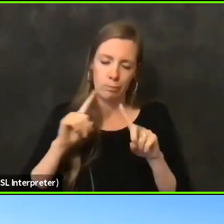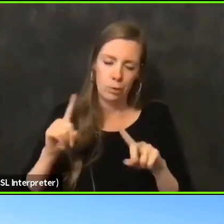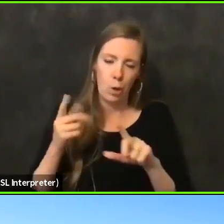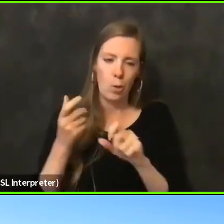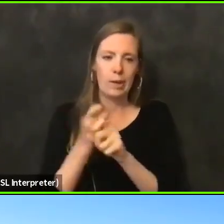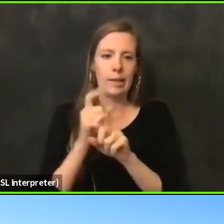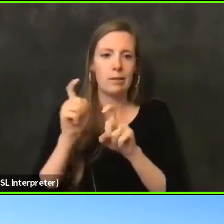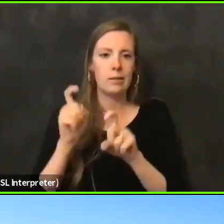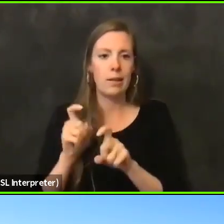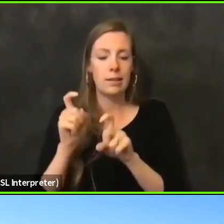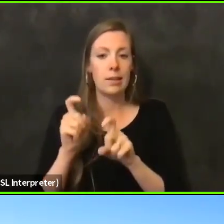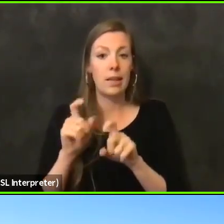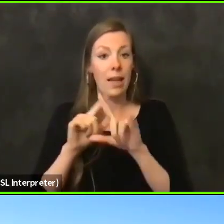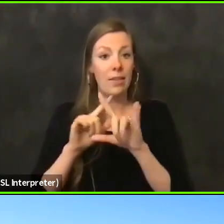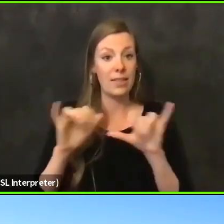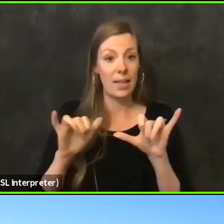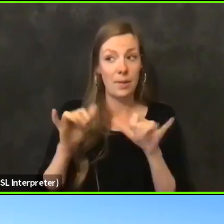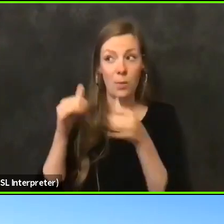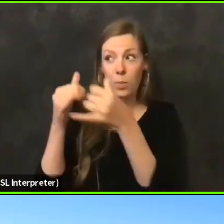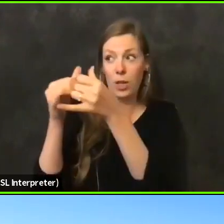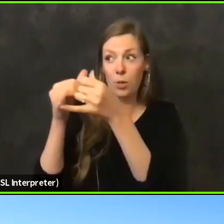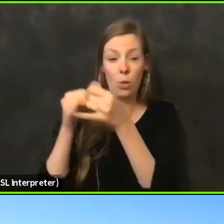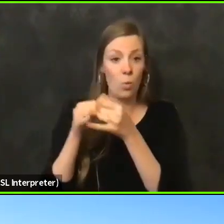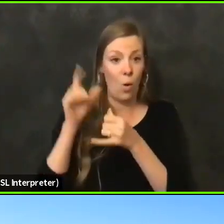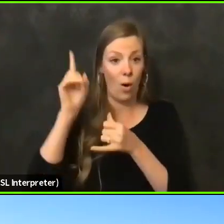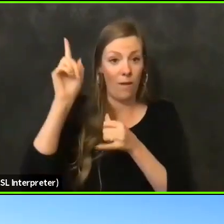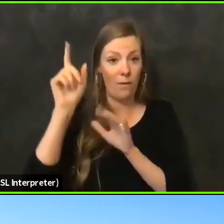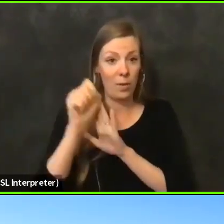we're getting rewarded by the state so we can move into a lower tier.